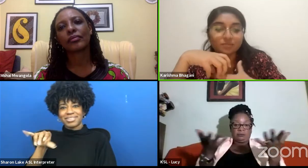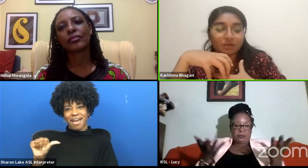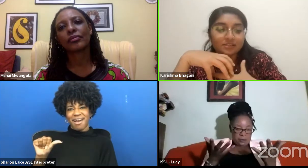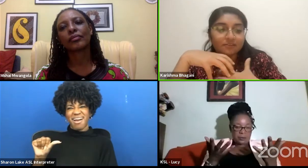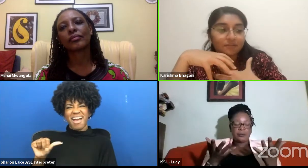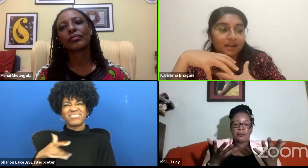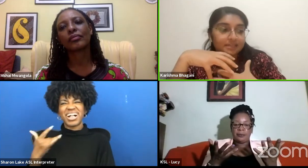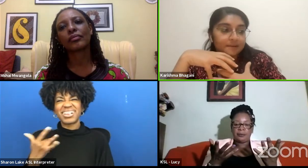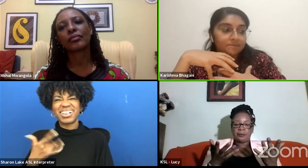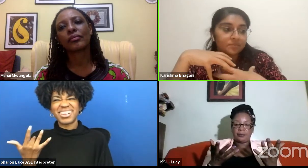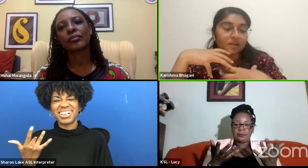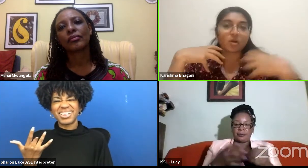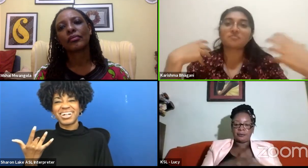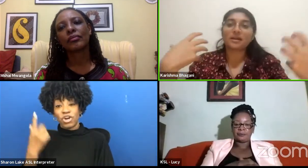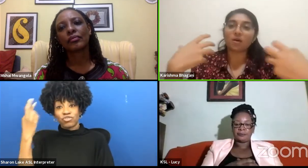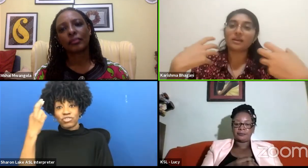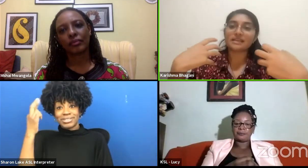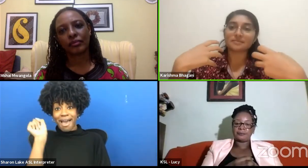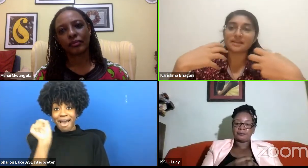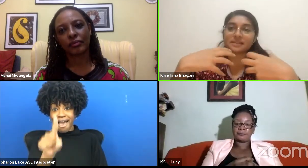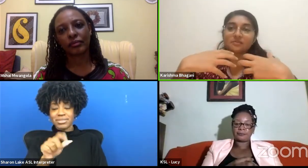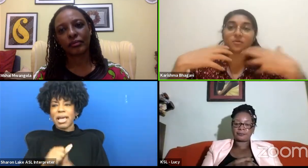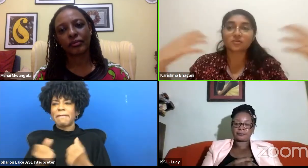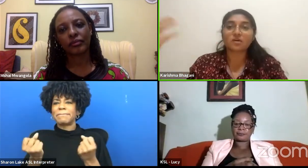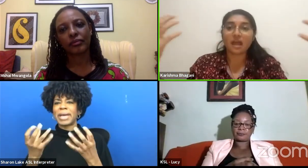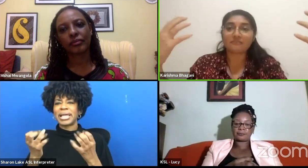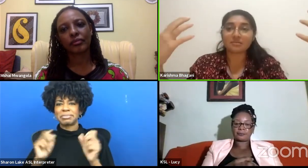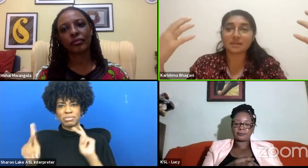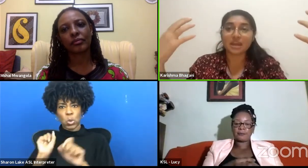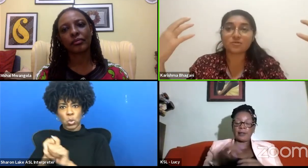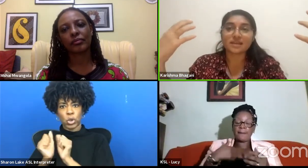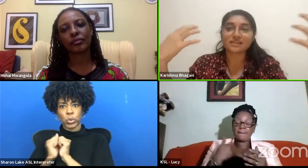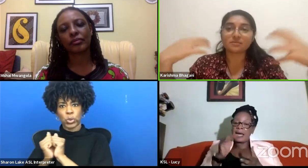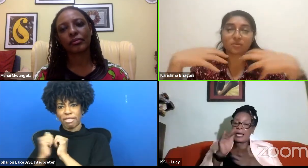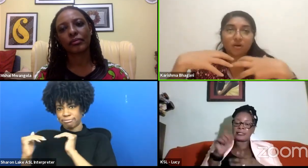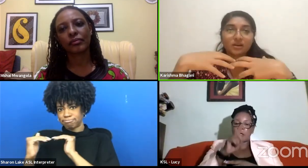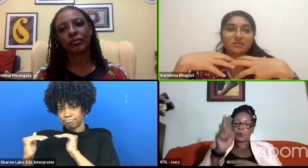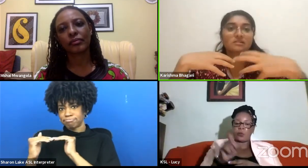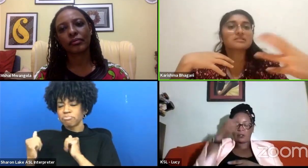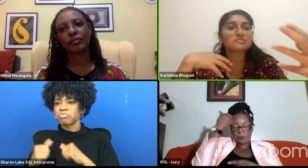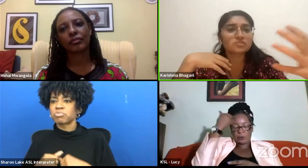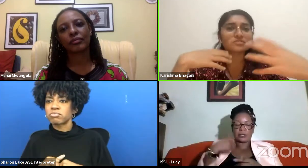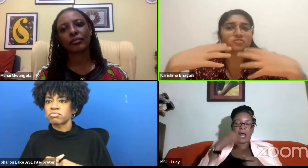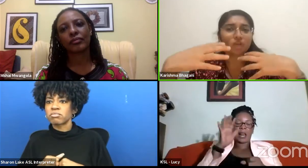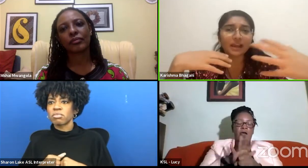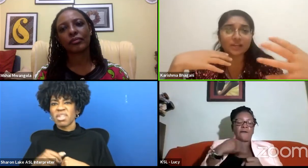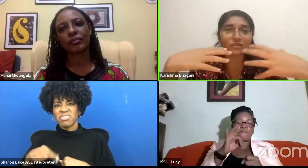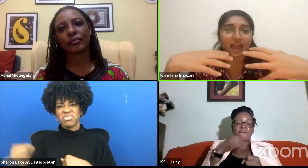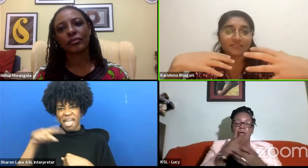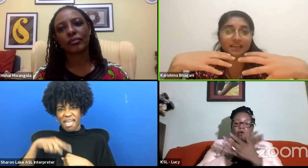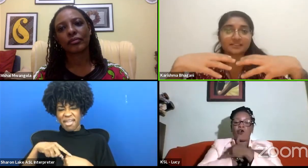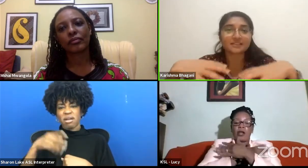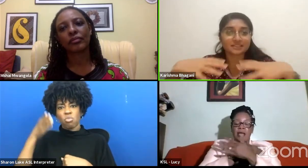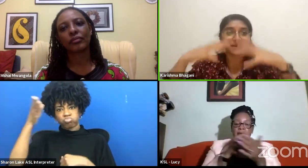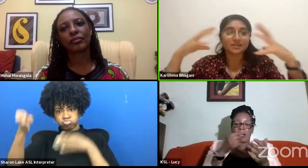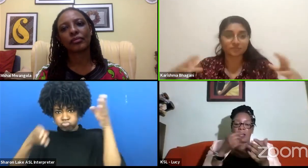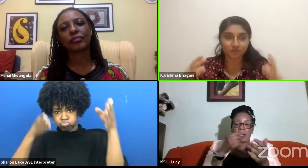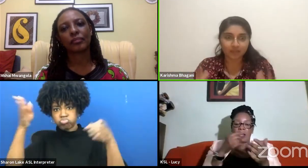because I find a lot of my colleagues and myself also having been educated abroad, oops, struggling to navigate this space of, okay,